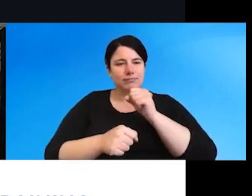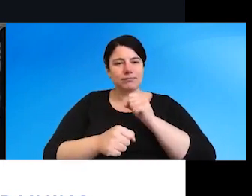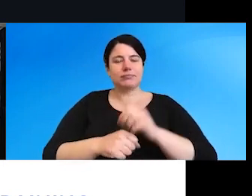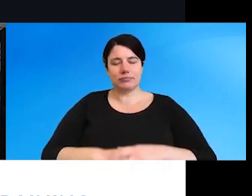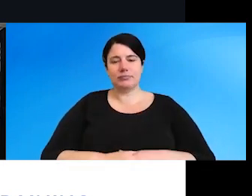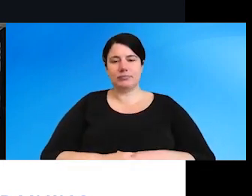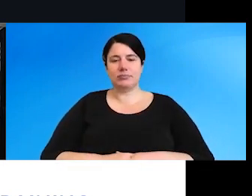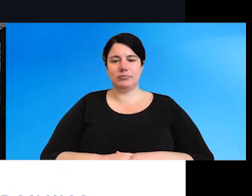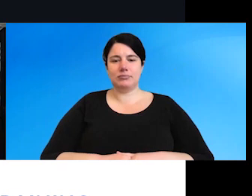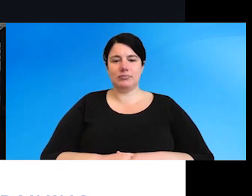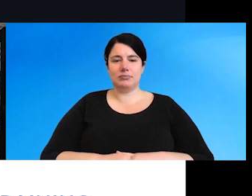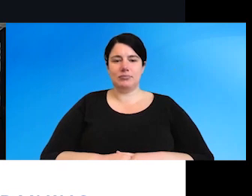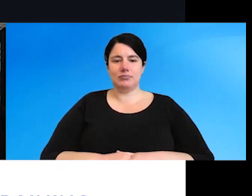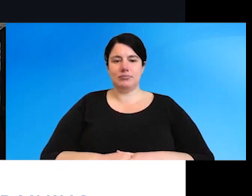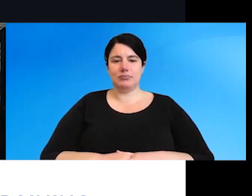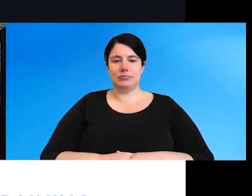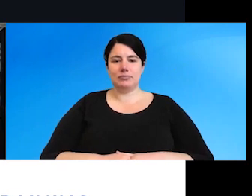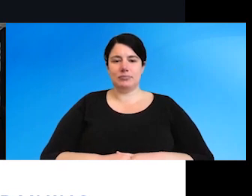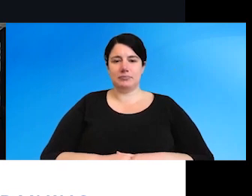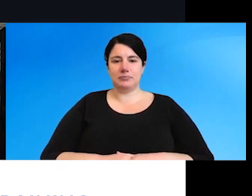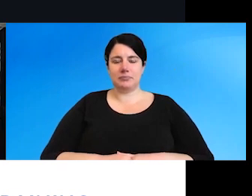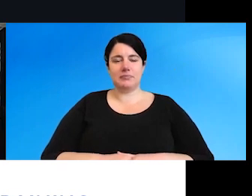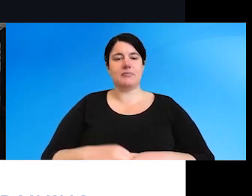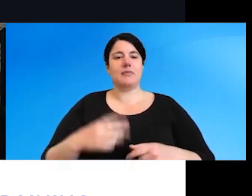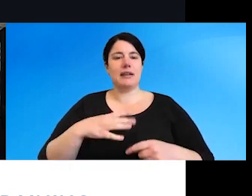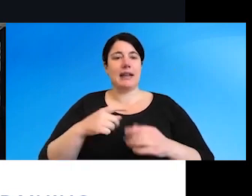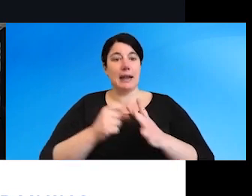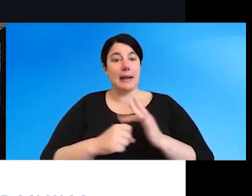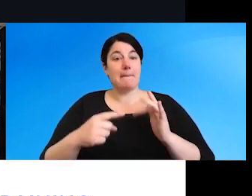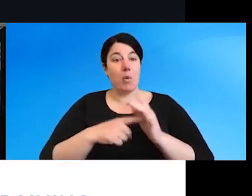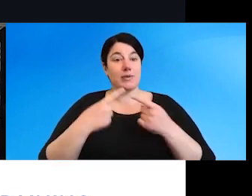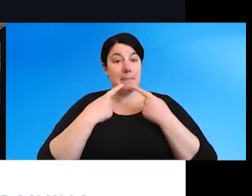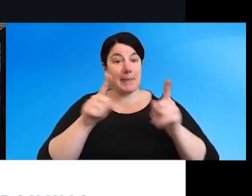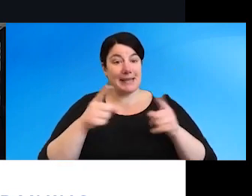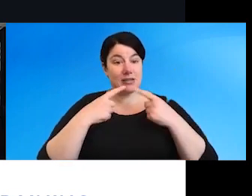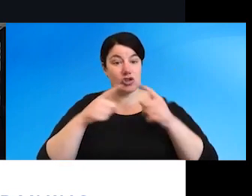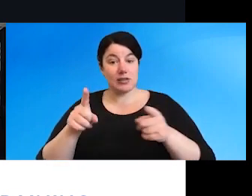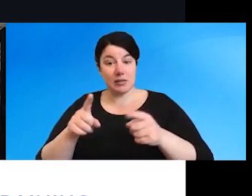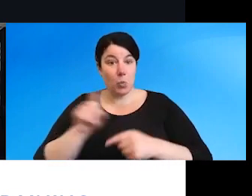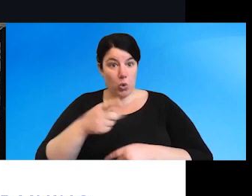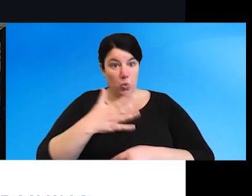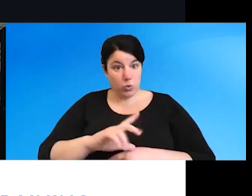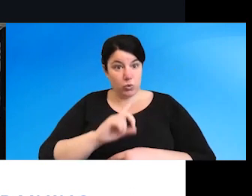You need to come up with key messages about what do you want to say.